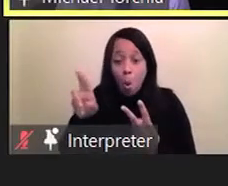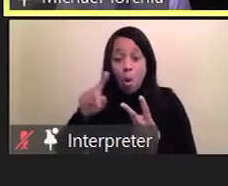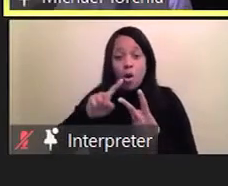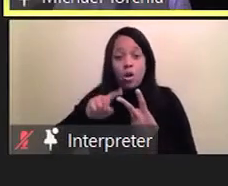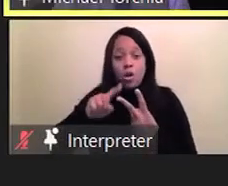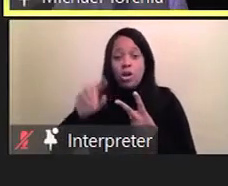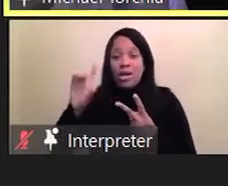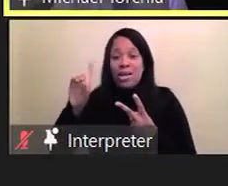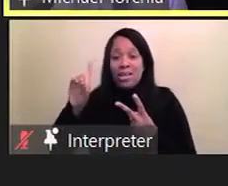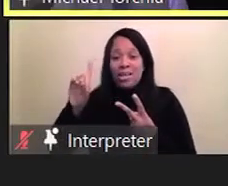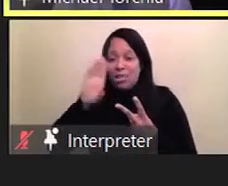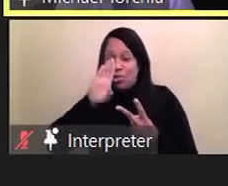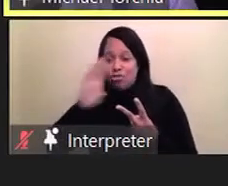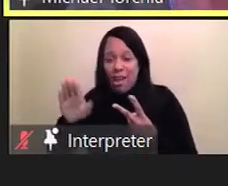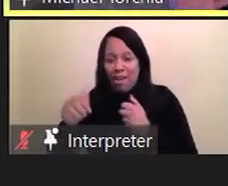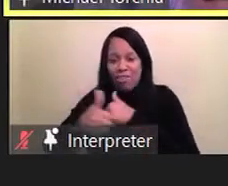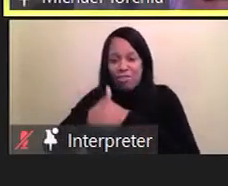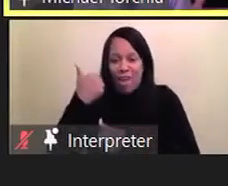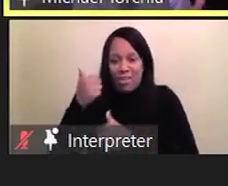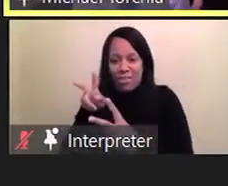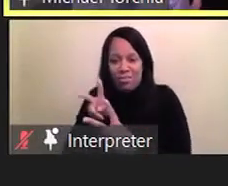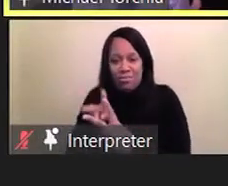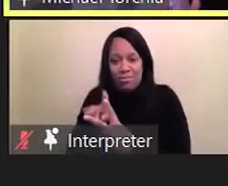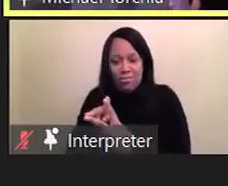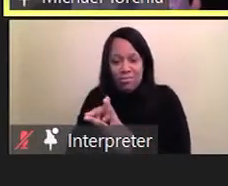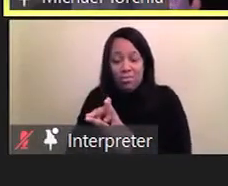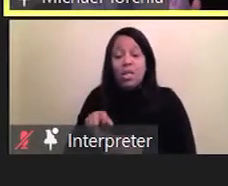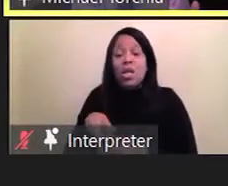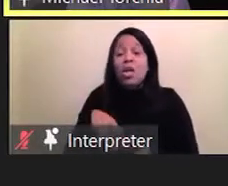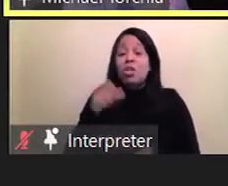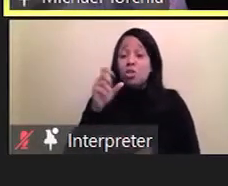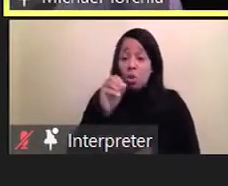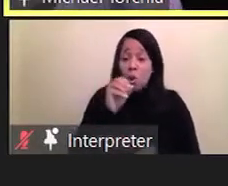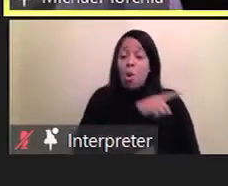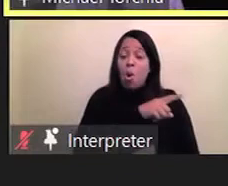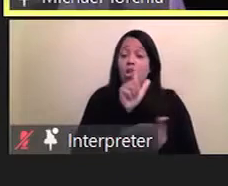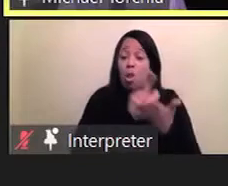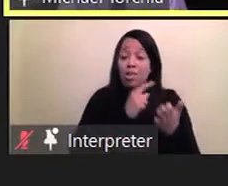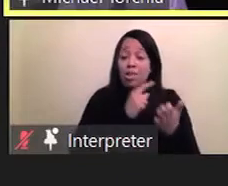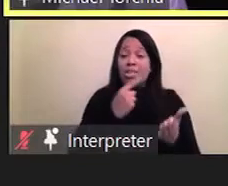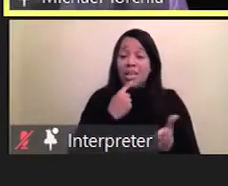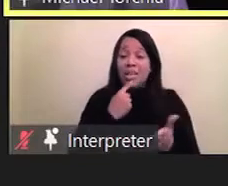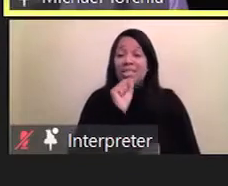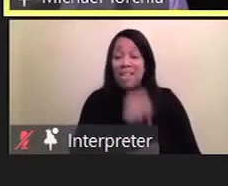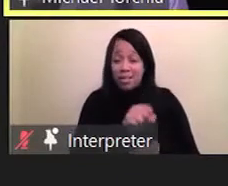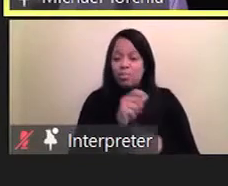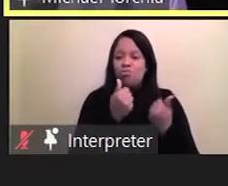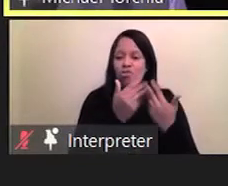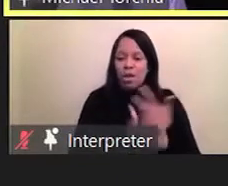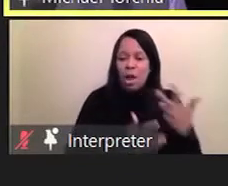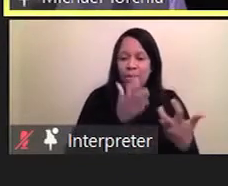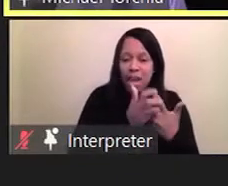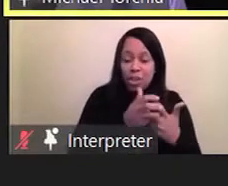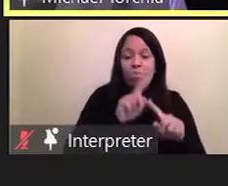So right away, you see, yes, you have to provide an accommodation. But there are exceptions. We'll get into that in a second.